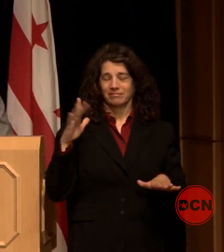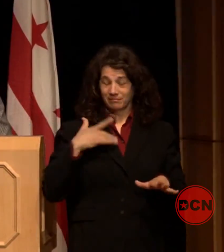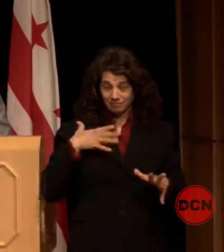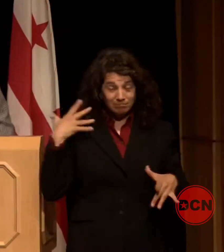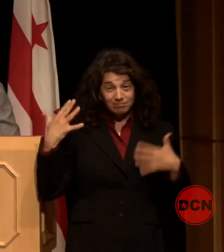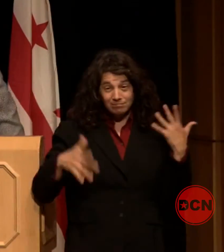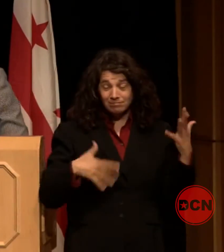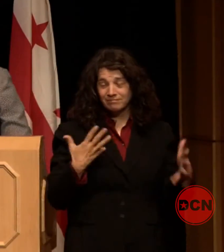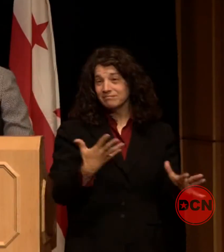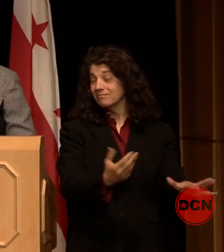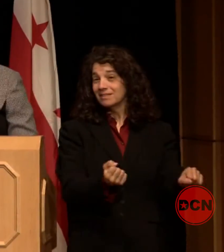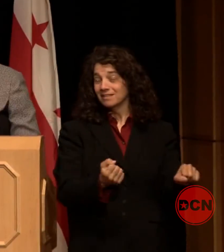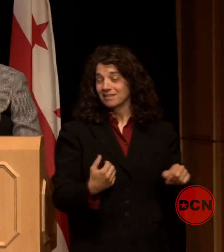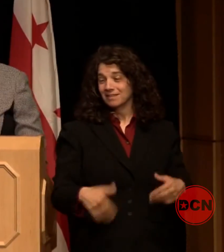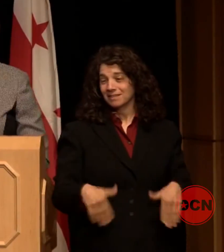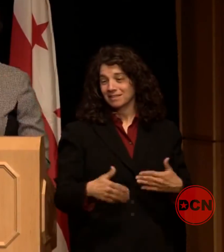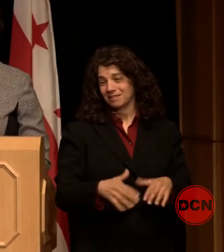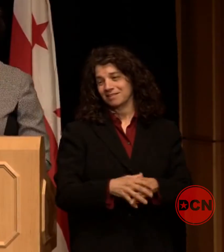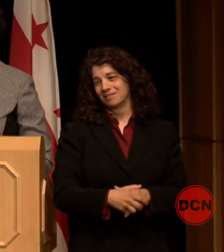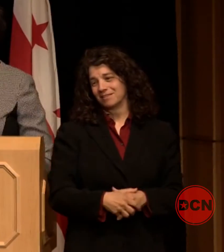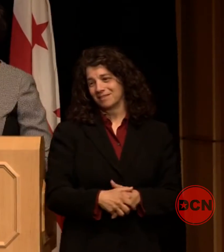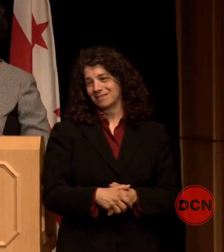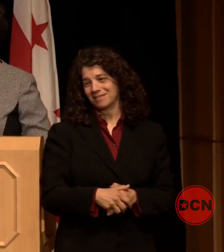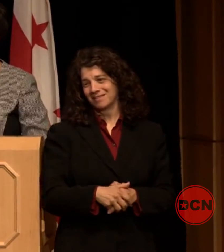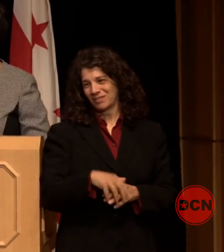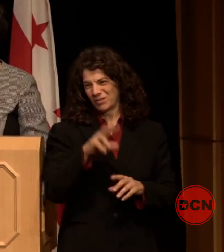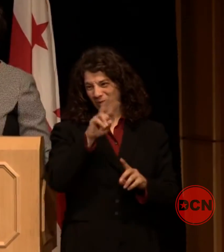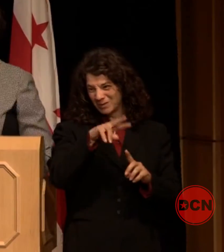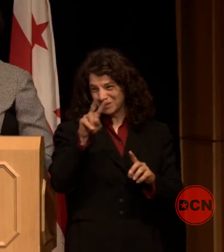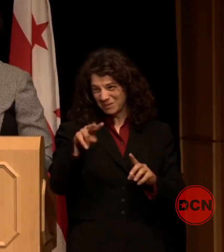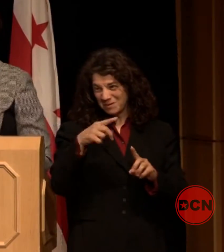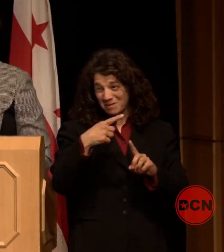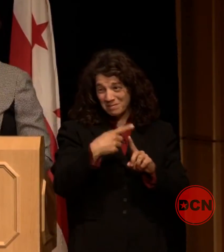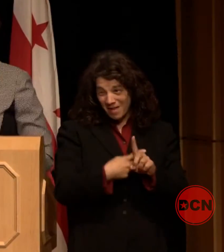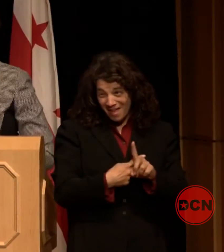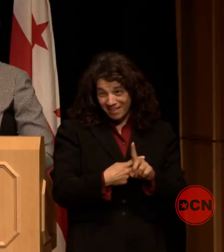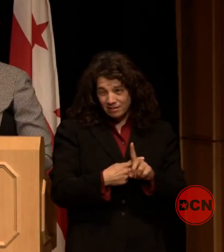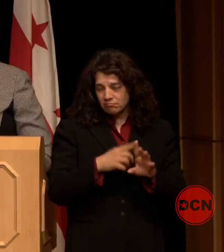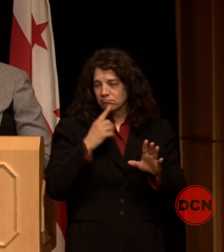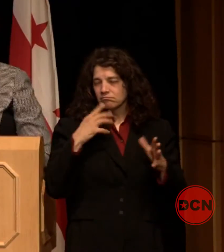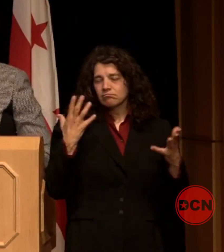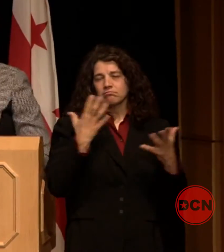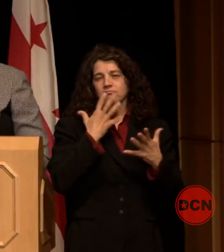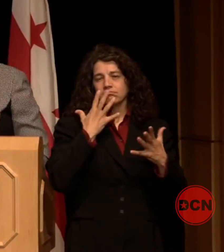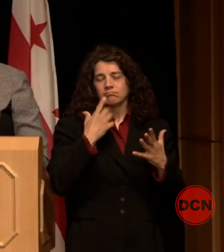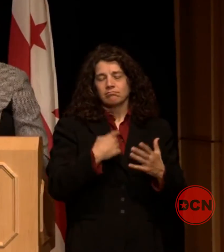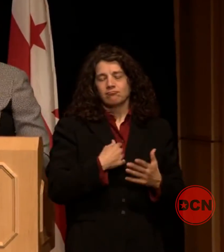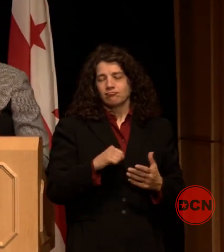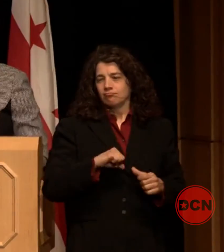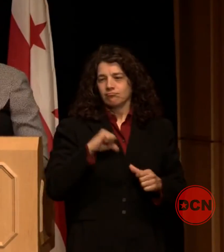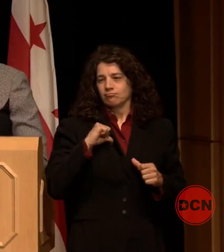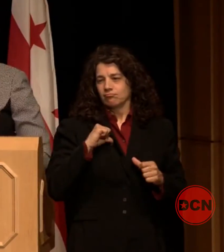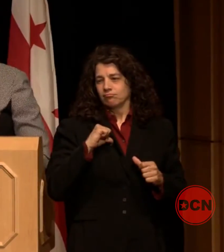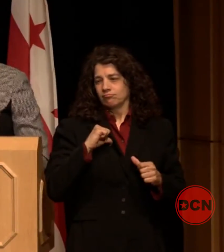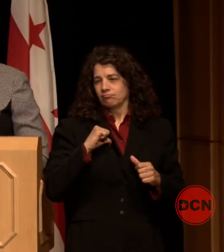MONTHS WE'VE HAD THE OPPORTUNITY TO LEAD I COULDN'T BE MORE PROUD OF THE DMPED TEAM. YOU HEARD FROM DEPUTY MAYOR